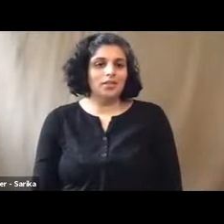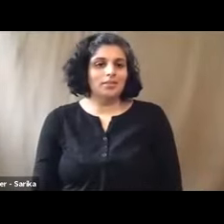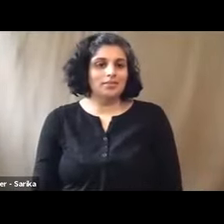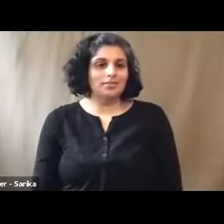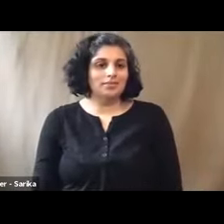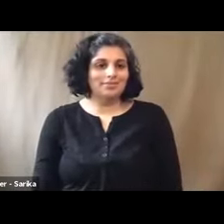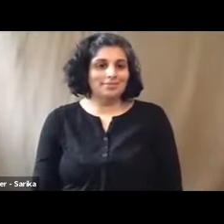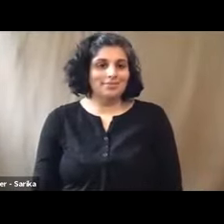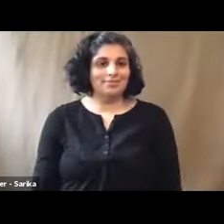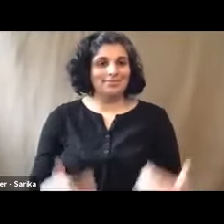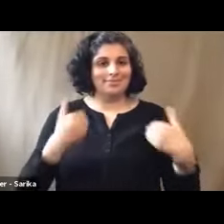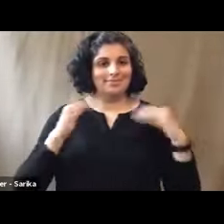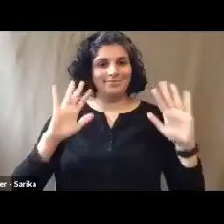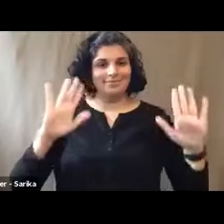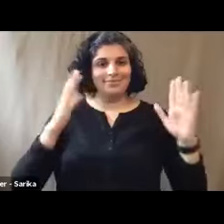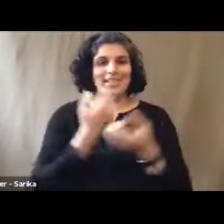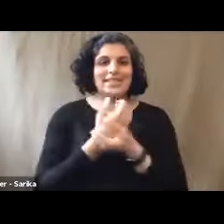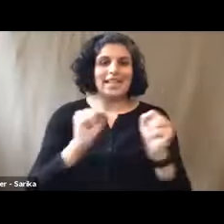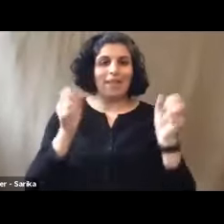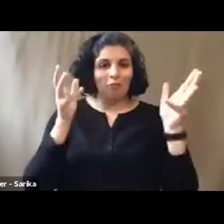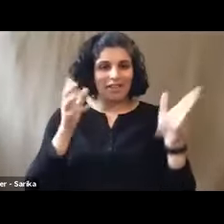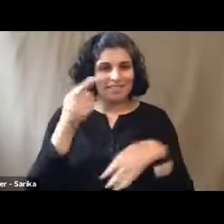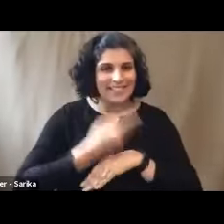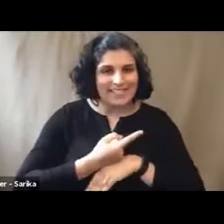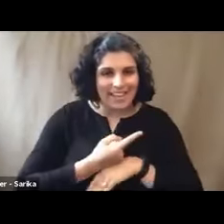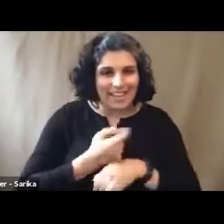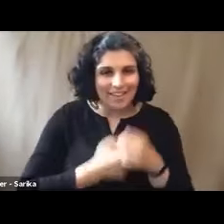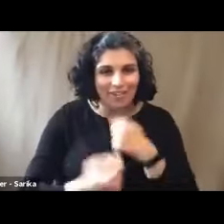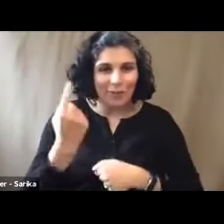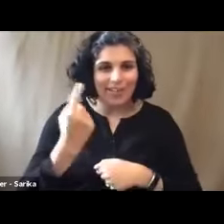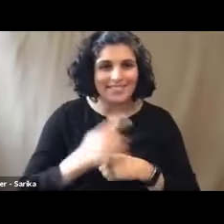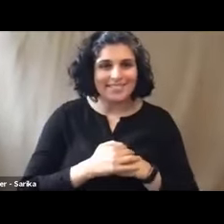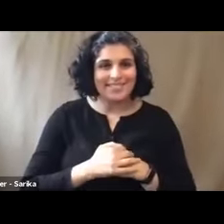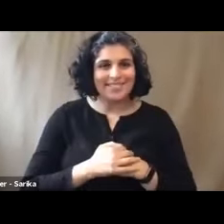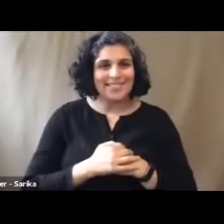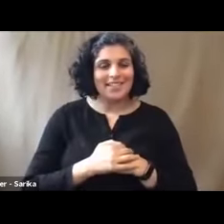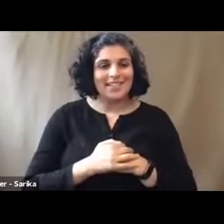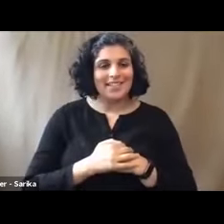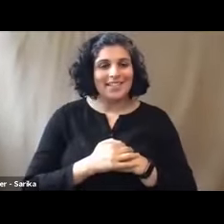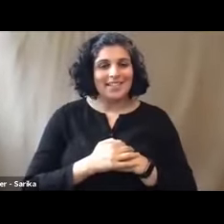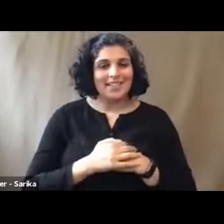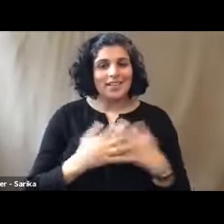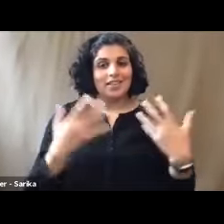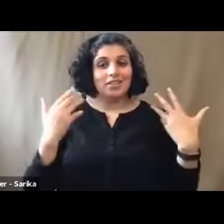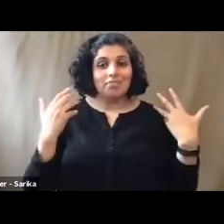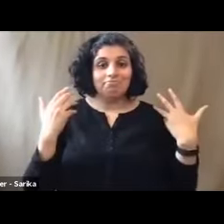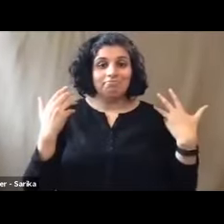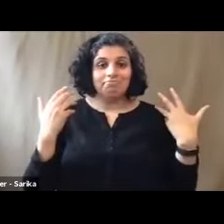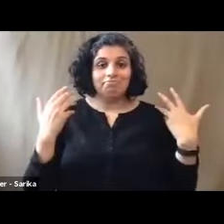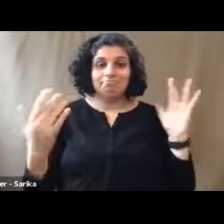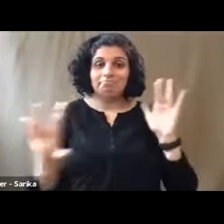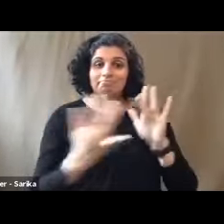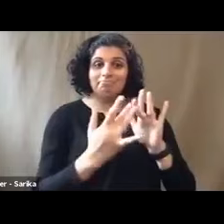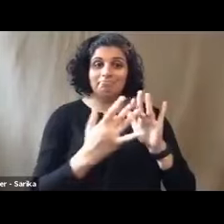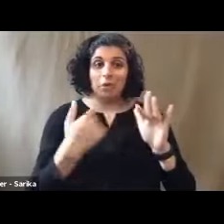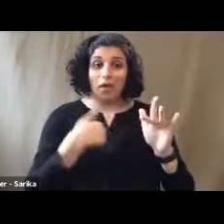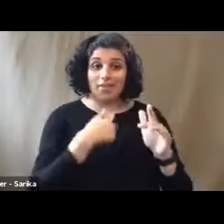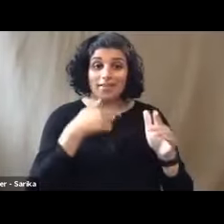Have a great safe rest of your day everyone. Feel free to connect with us afterwards.